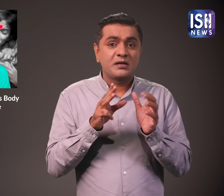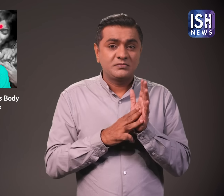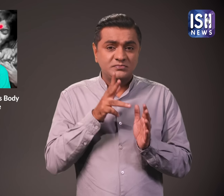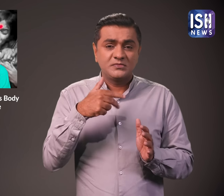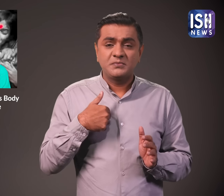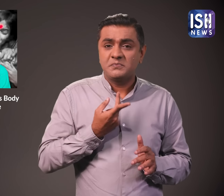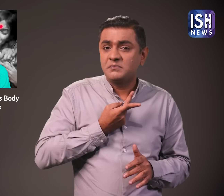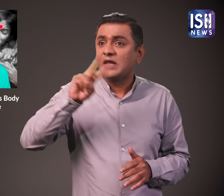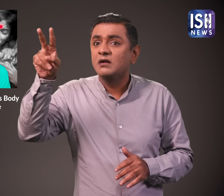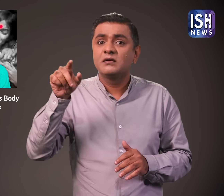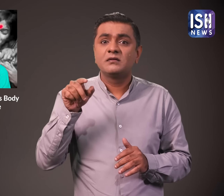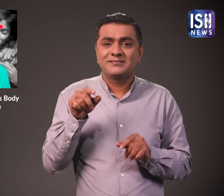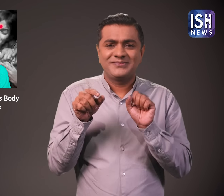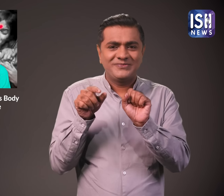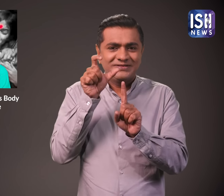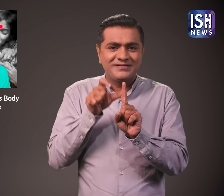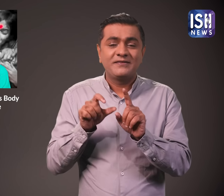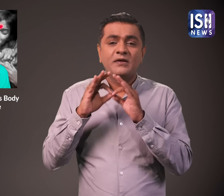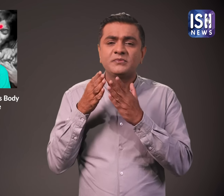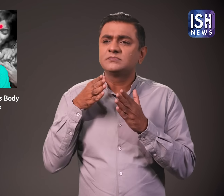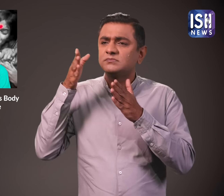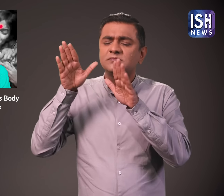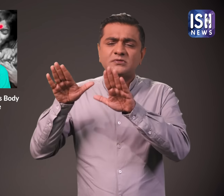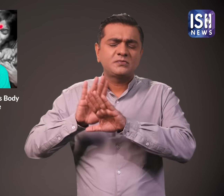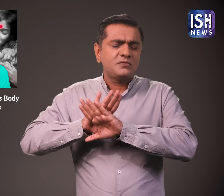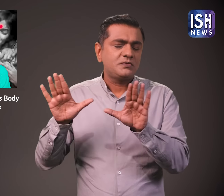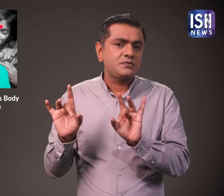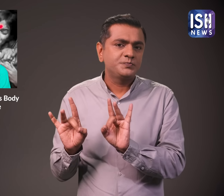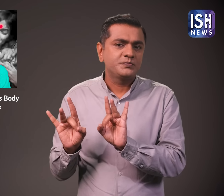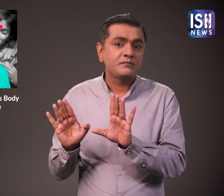She also said she would never return to her family.